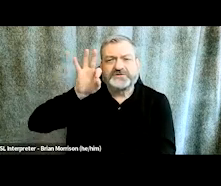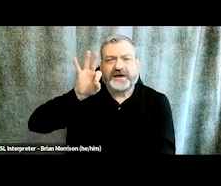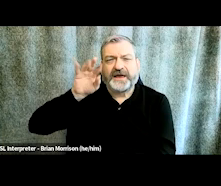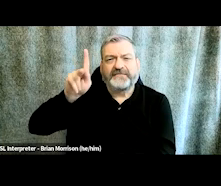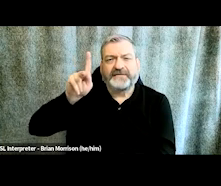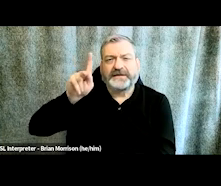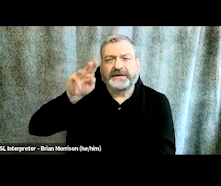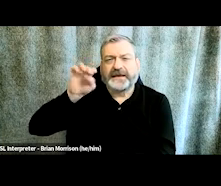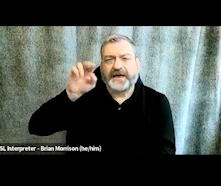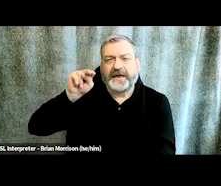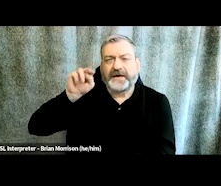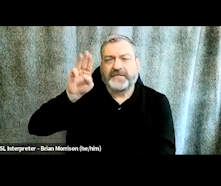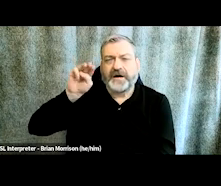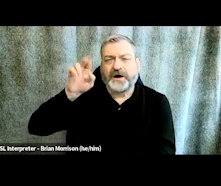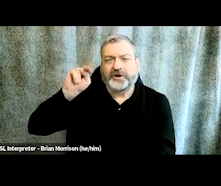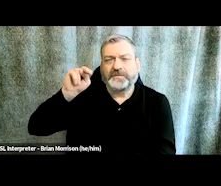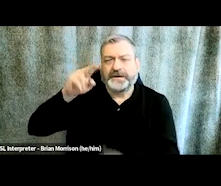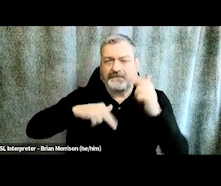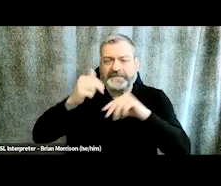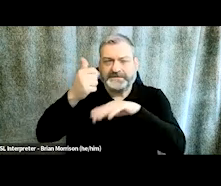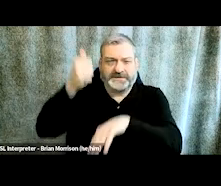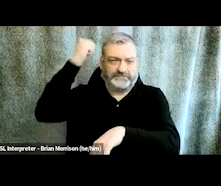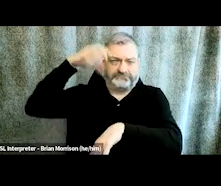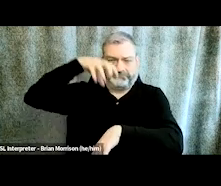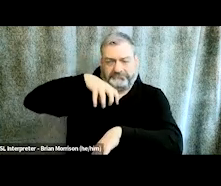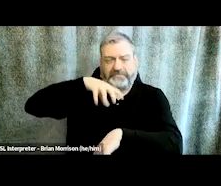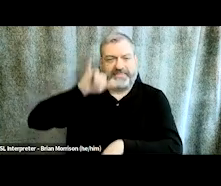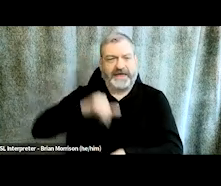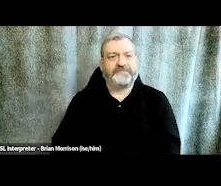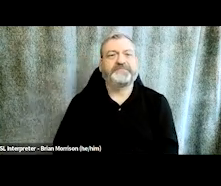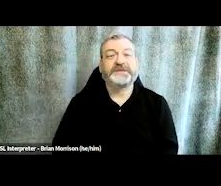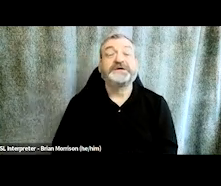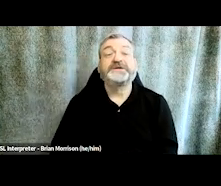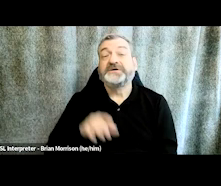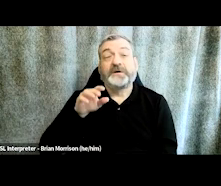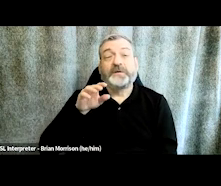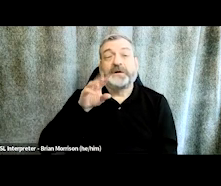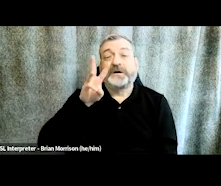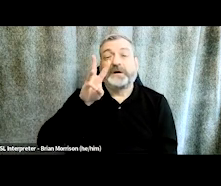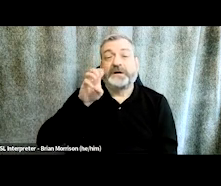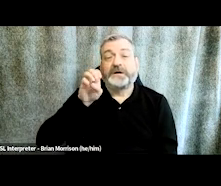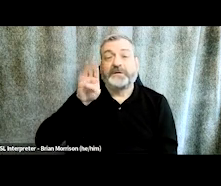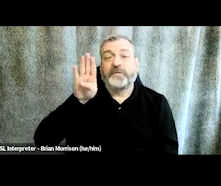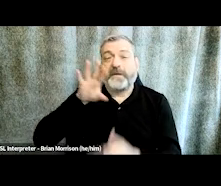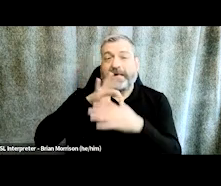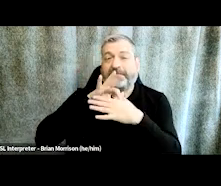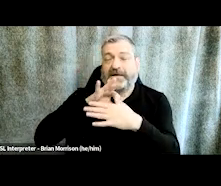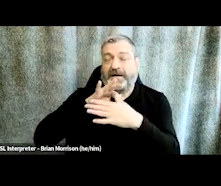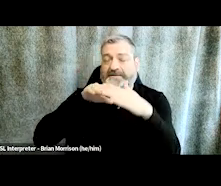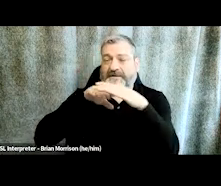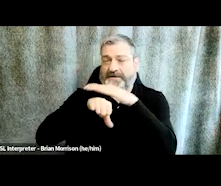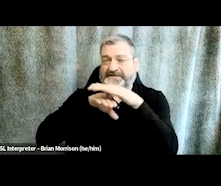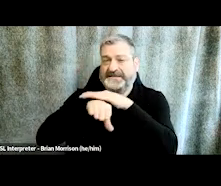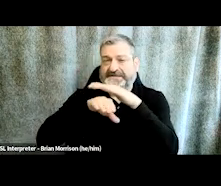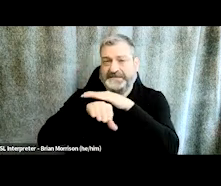So Web Content Accessibility is defined outside of the ADA because